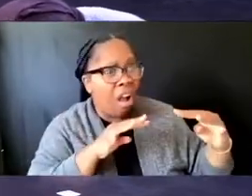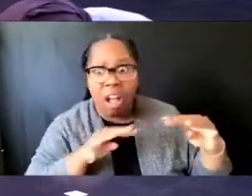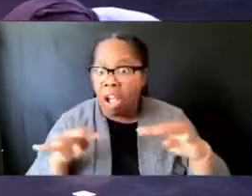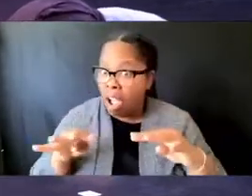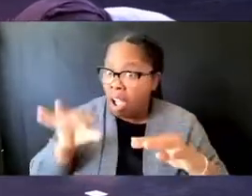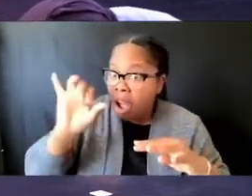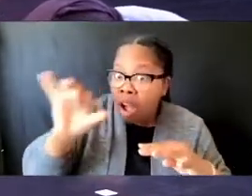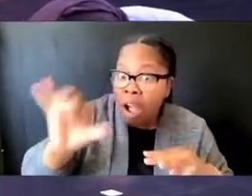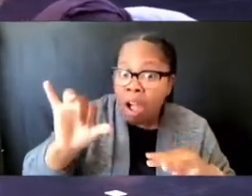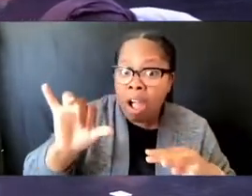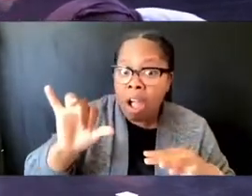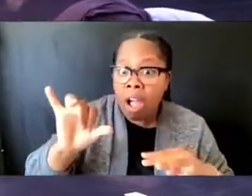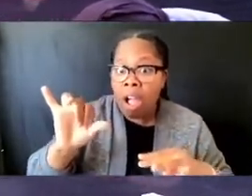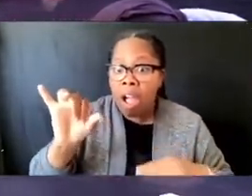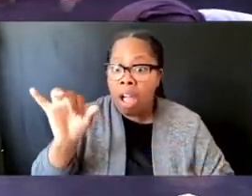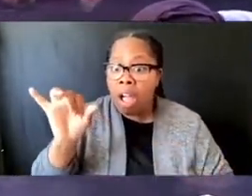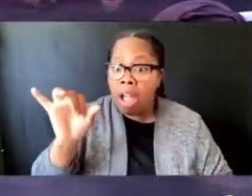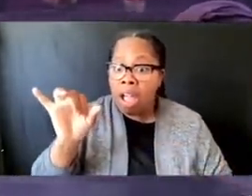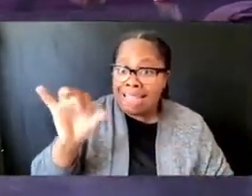Oh, it died like